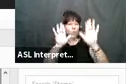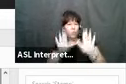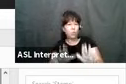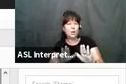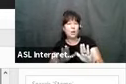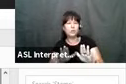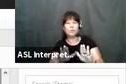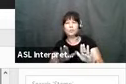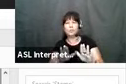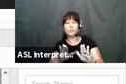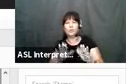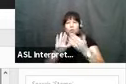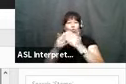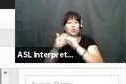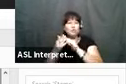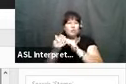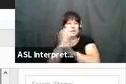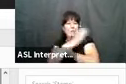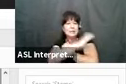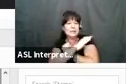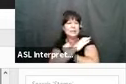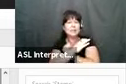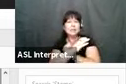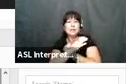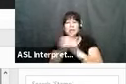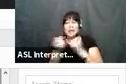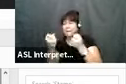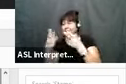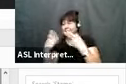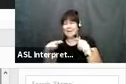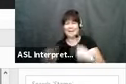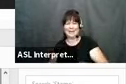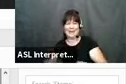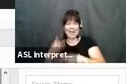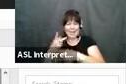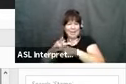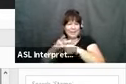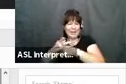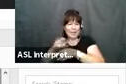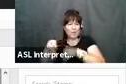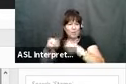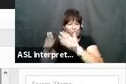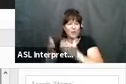clinics and other major health care providers that are testing